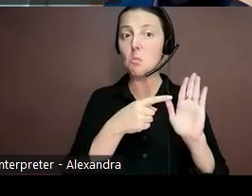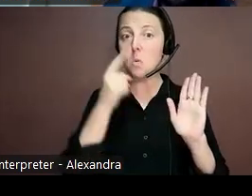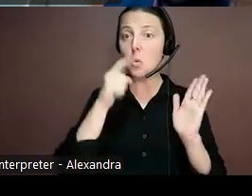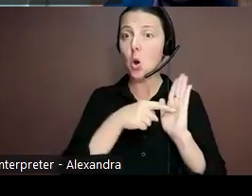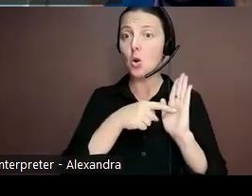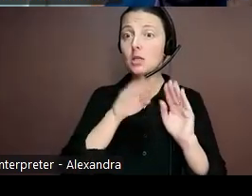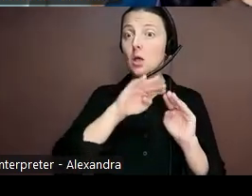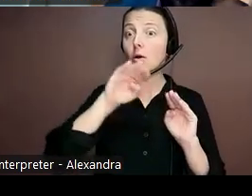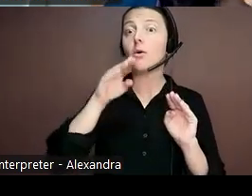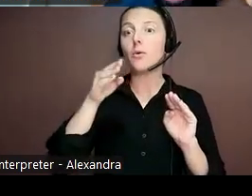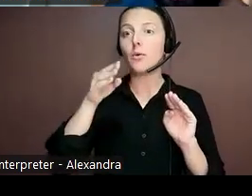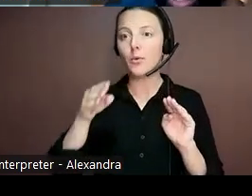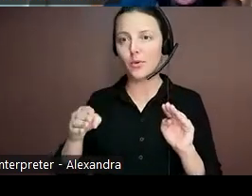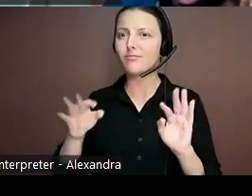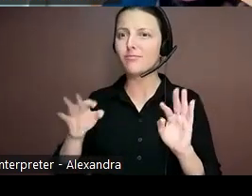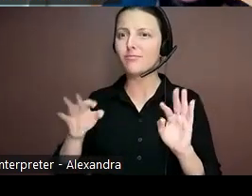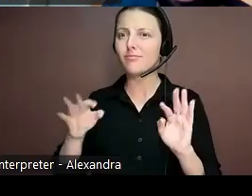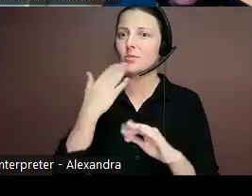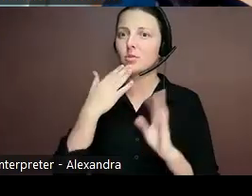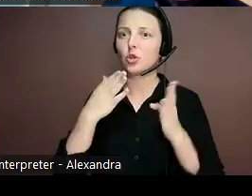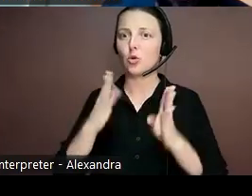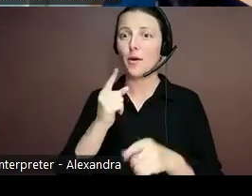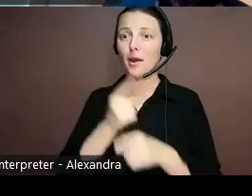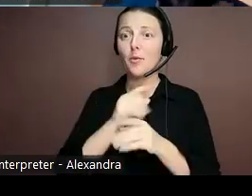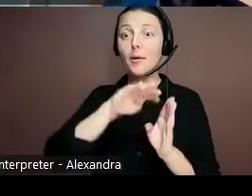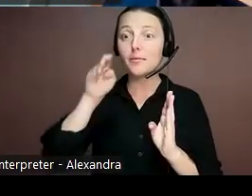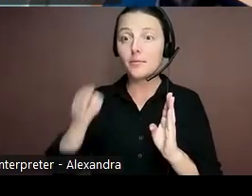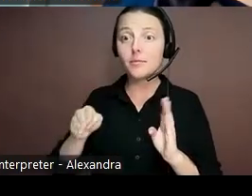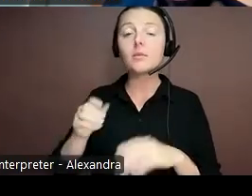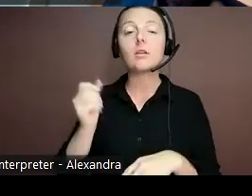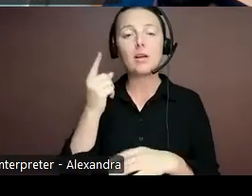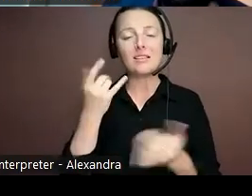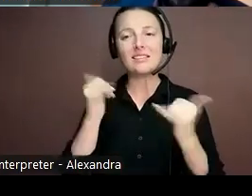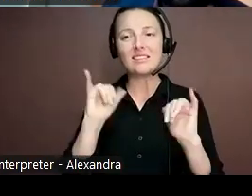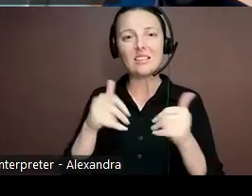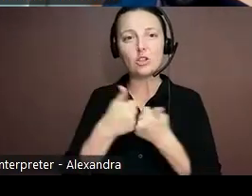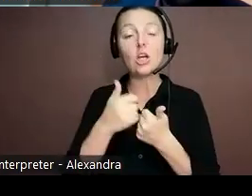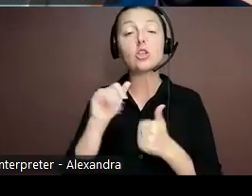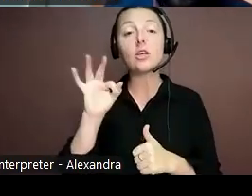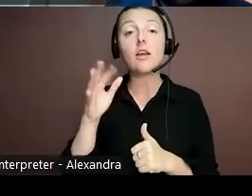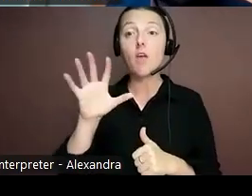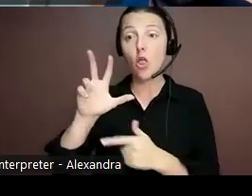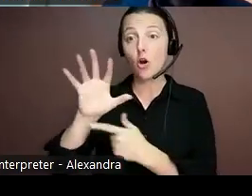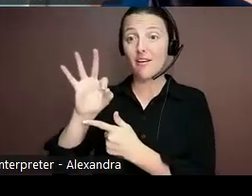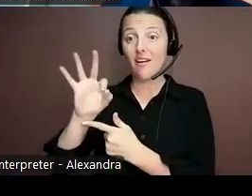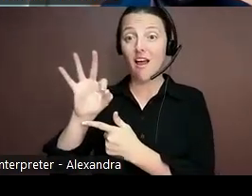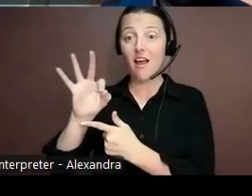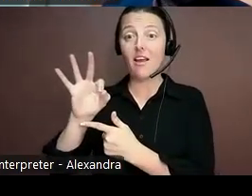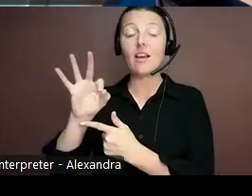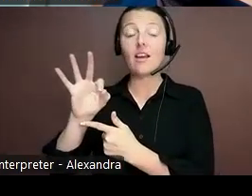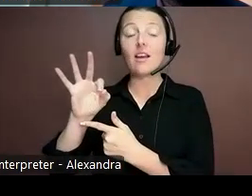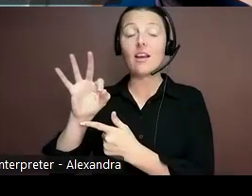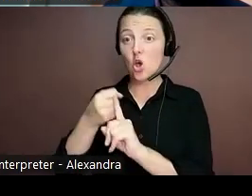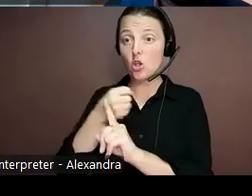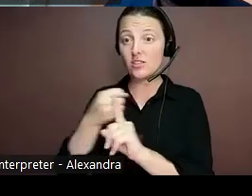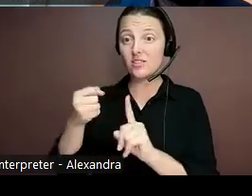Okay. Yeah. Like if you have uh 39 um assaults on staff that led to injury that's still 39 assaults